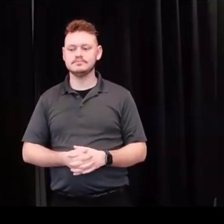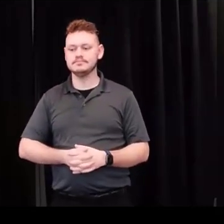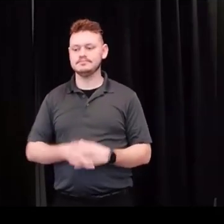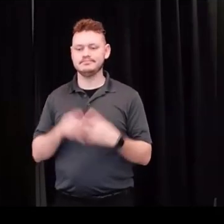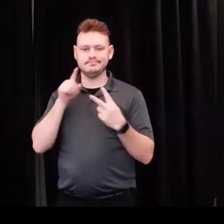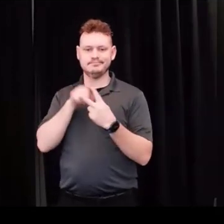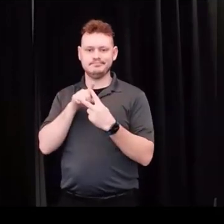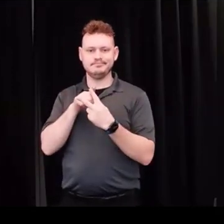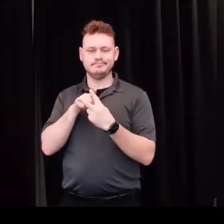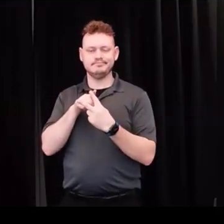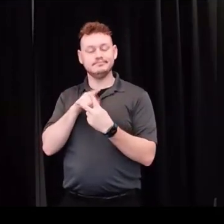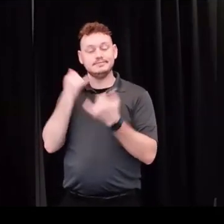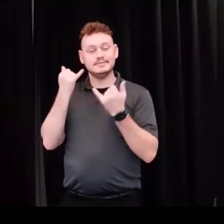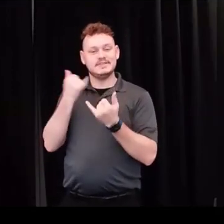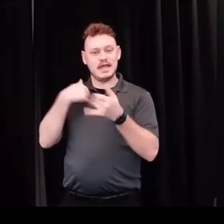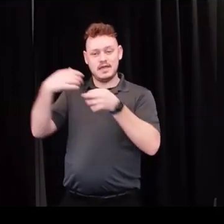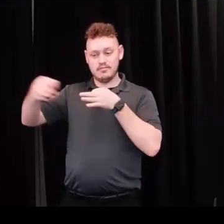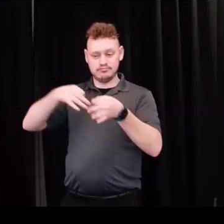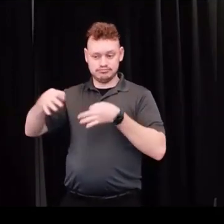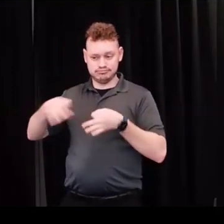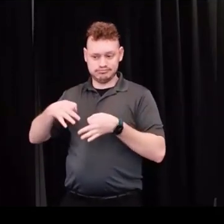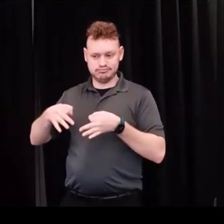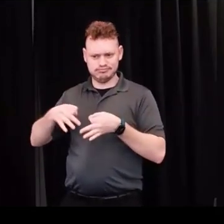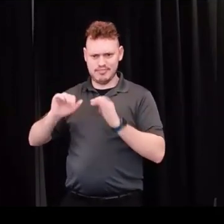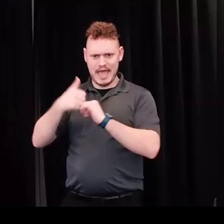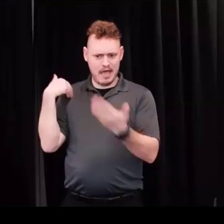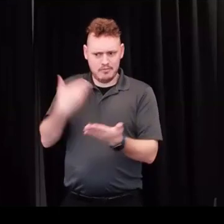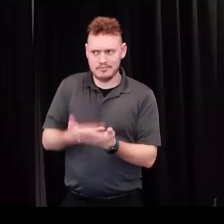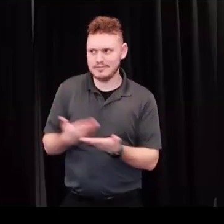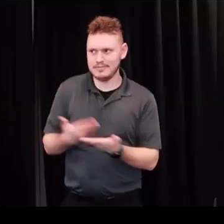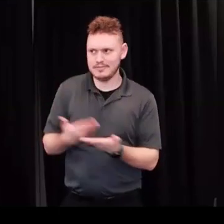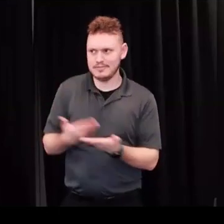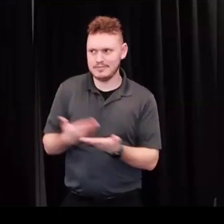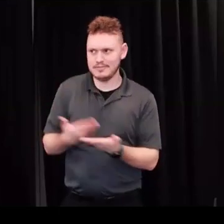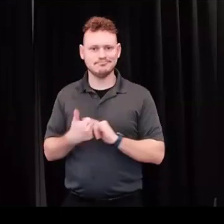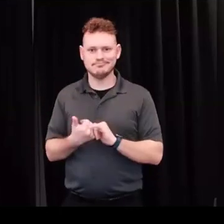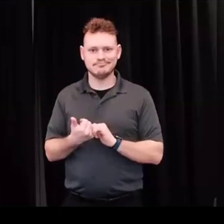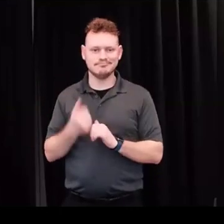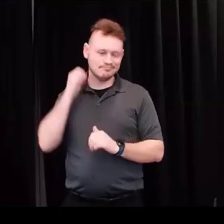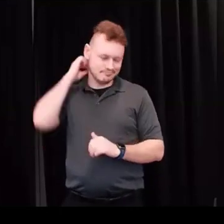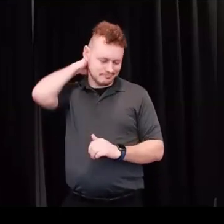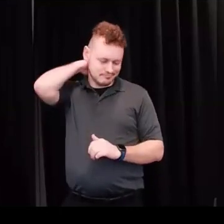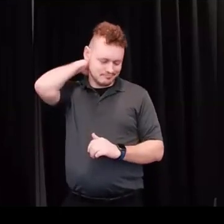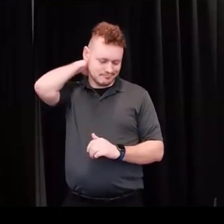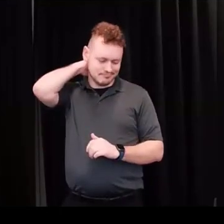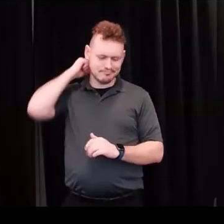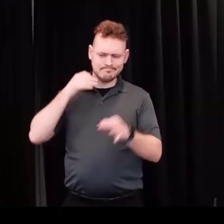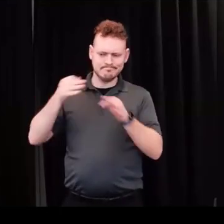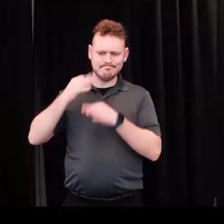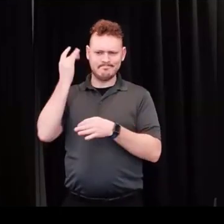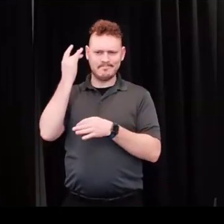Today we're going to explain how we got here, explain why organizations might want to consider